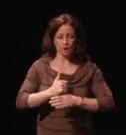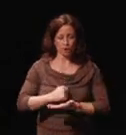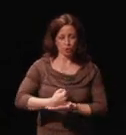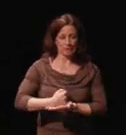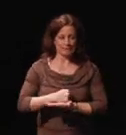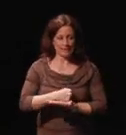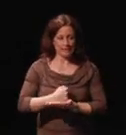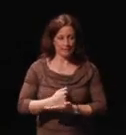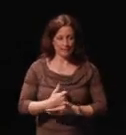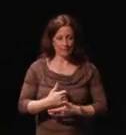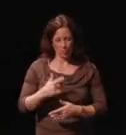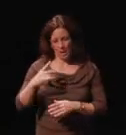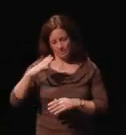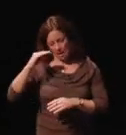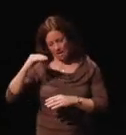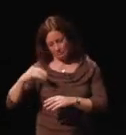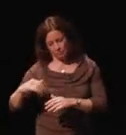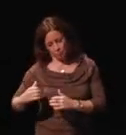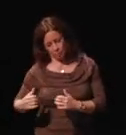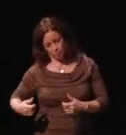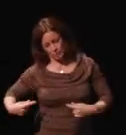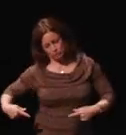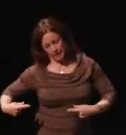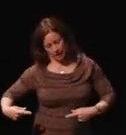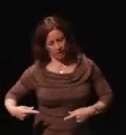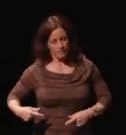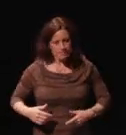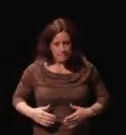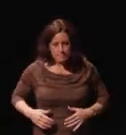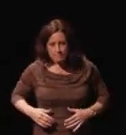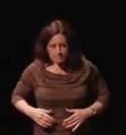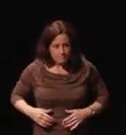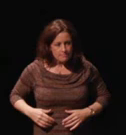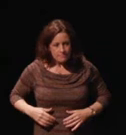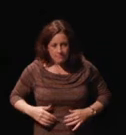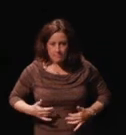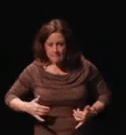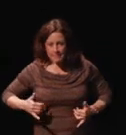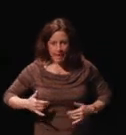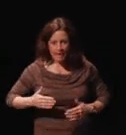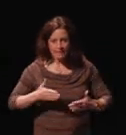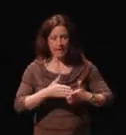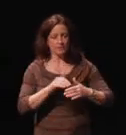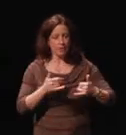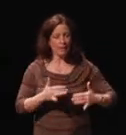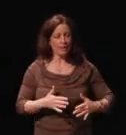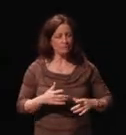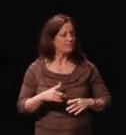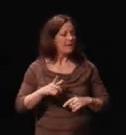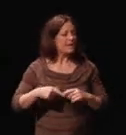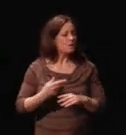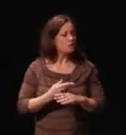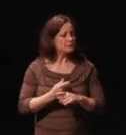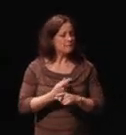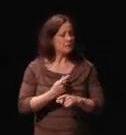playing against someone else. I guess because he's unable to use the conventional controls.